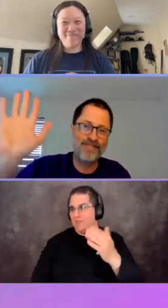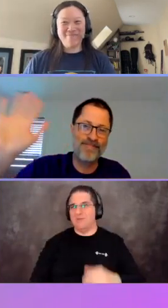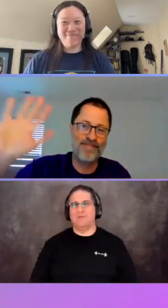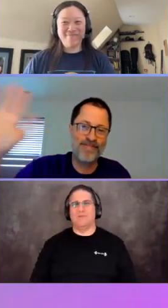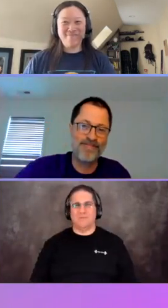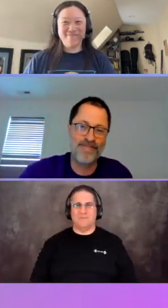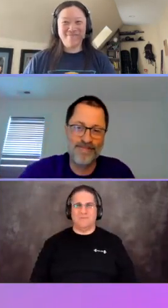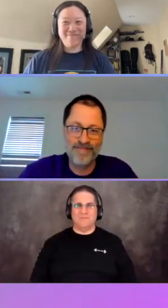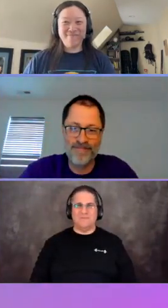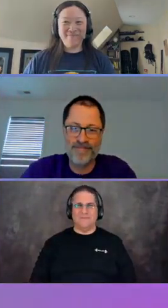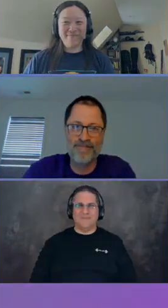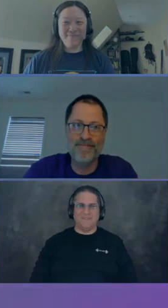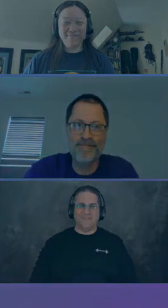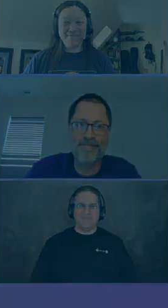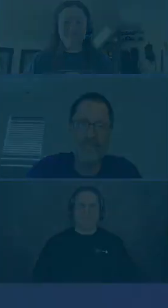general thought is when there's something very specific